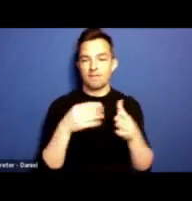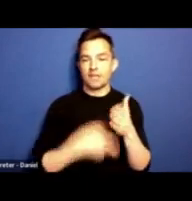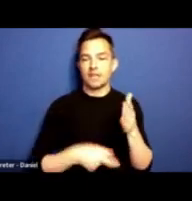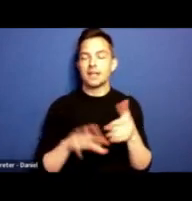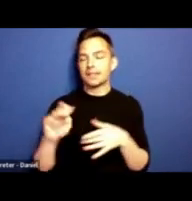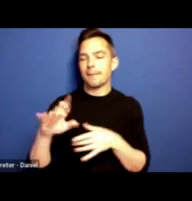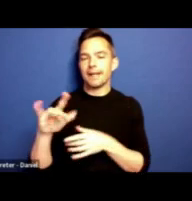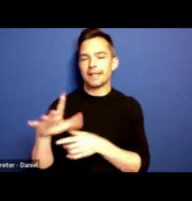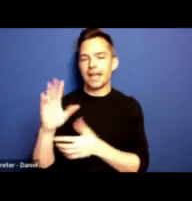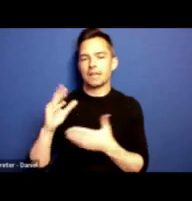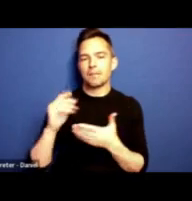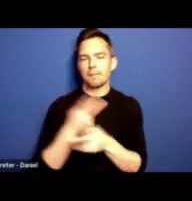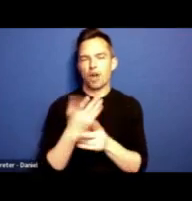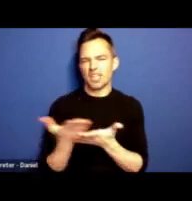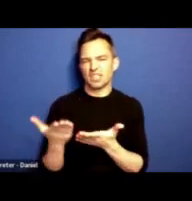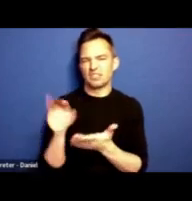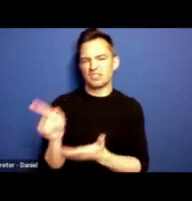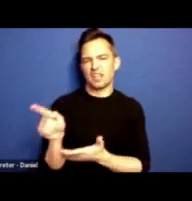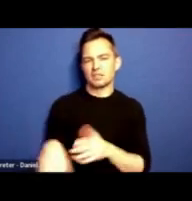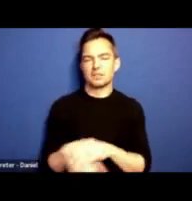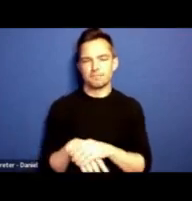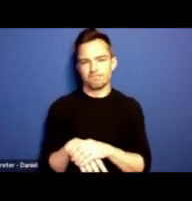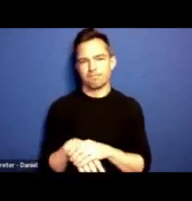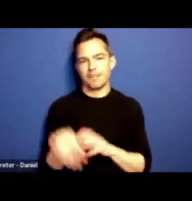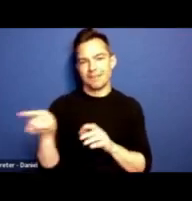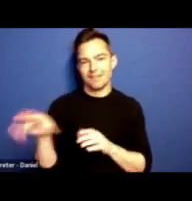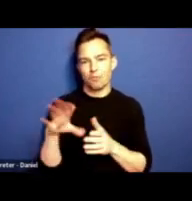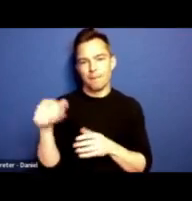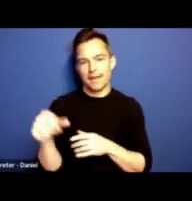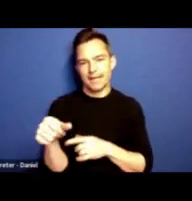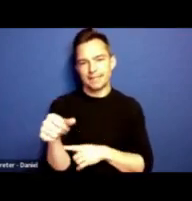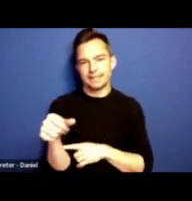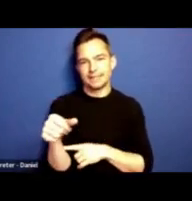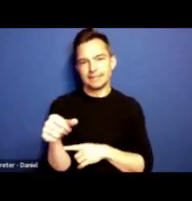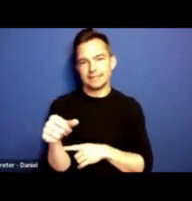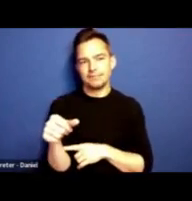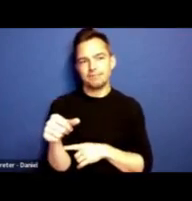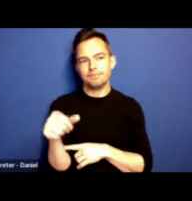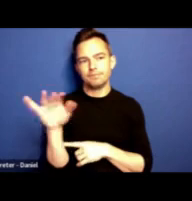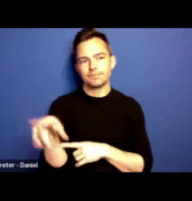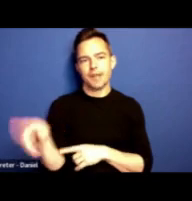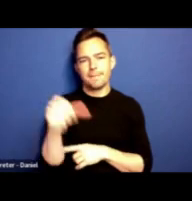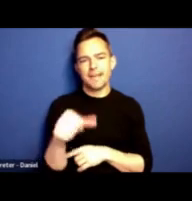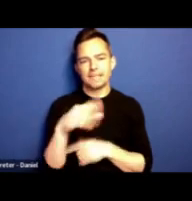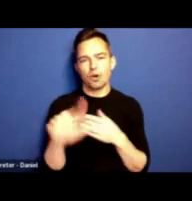product it pays. It pays for you know all of the rehab that he